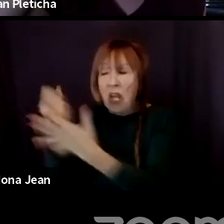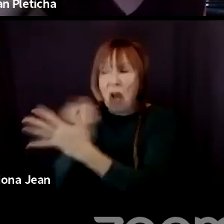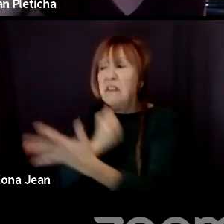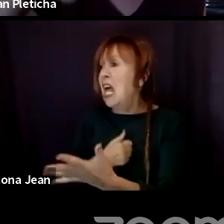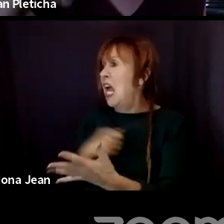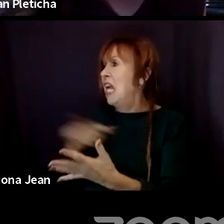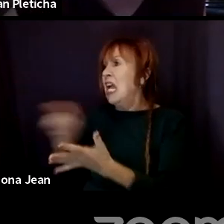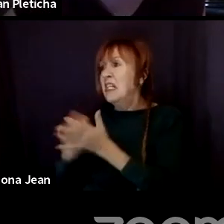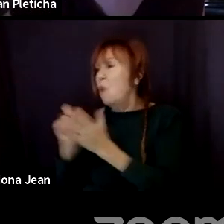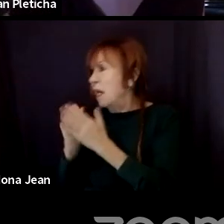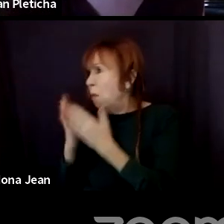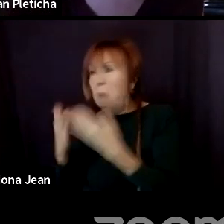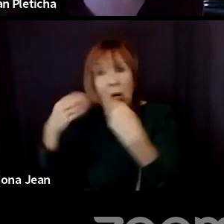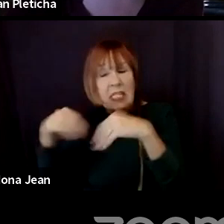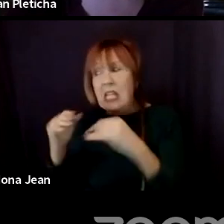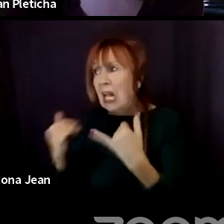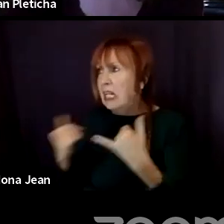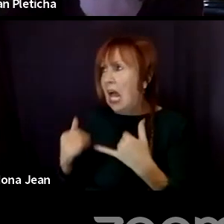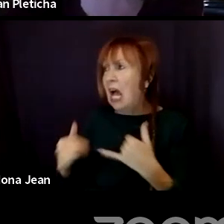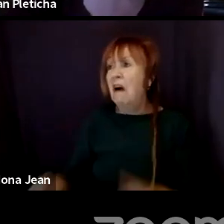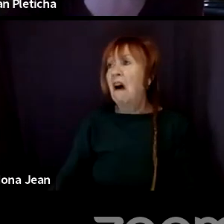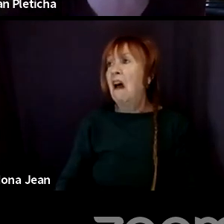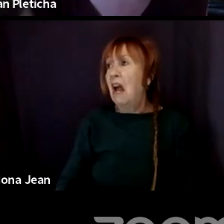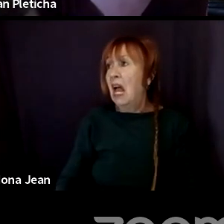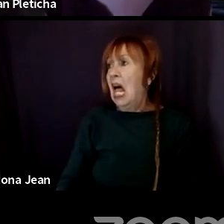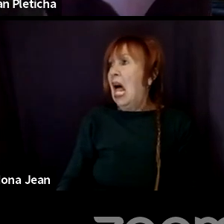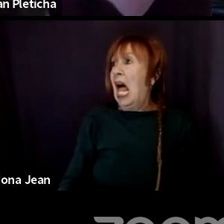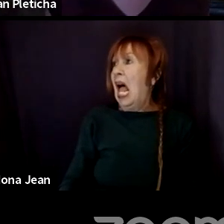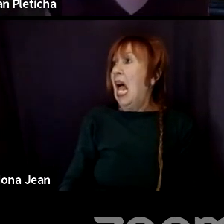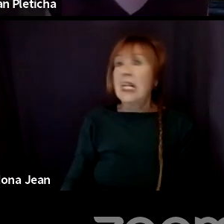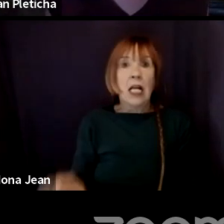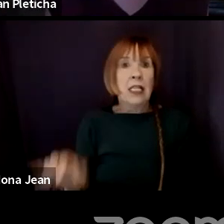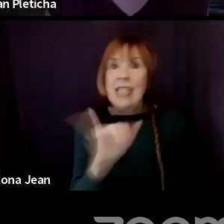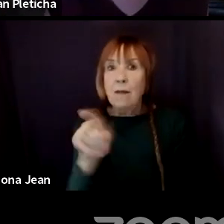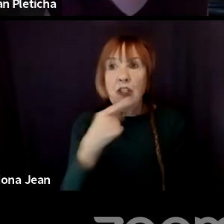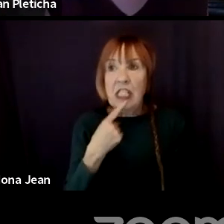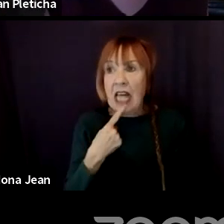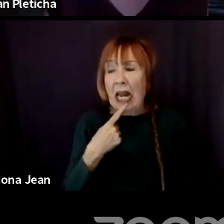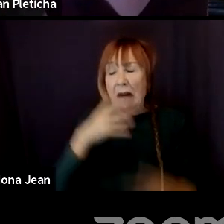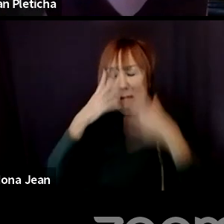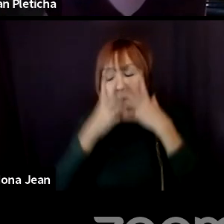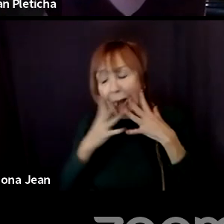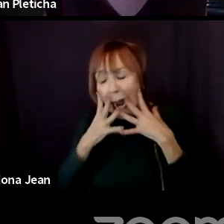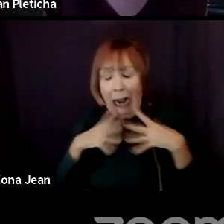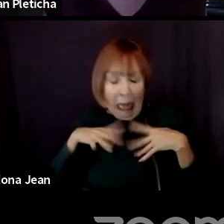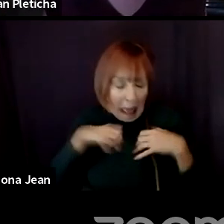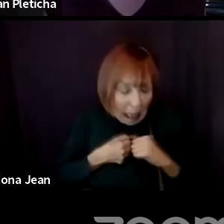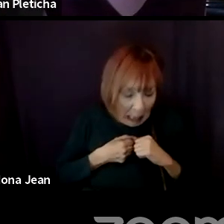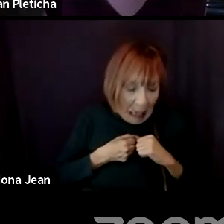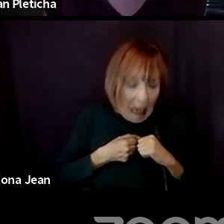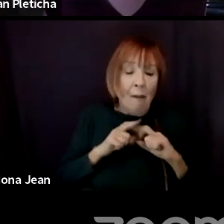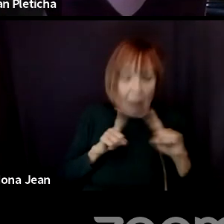And I was like, oh, my God and I did exactly what all of you guys said. I step back for a couple of days, I thought about it.